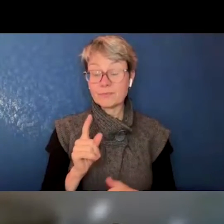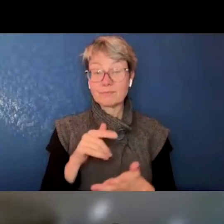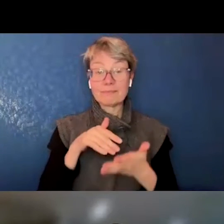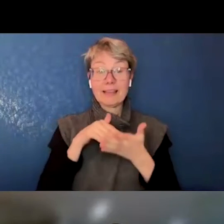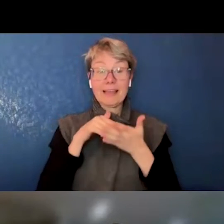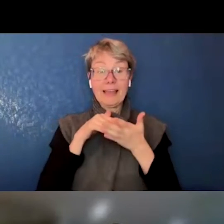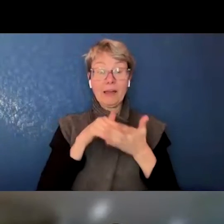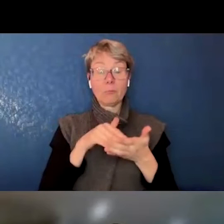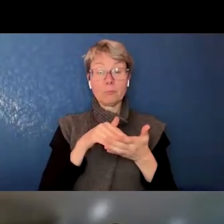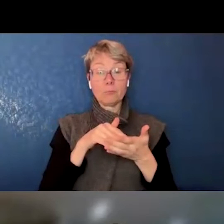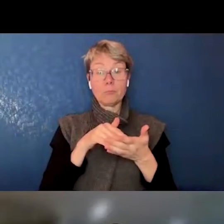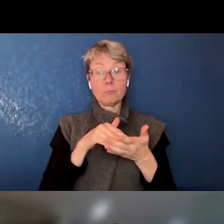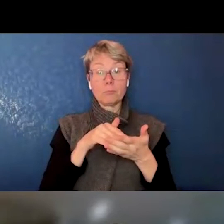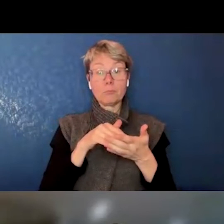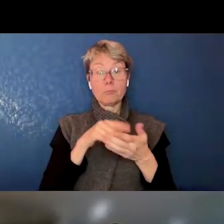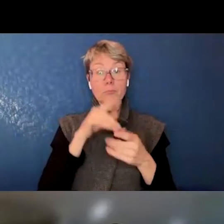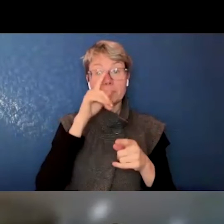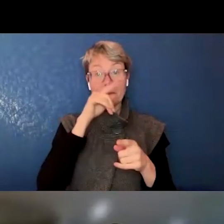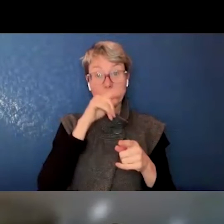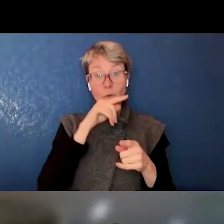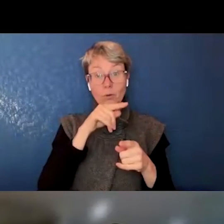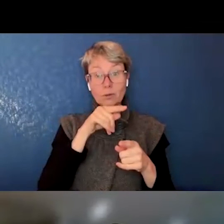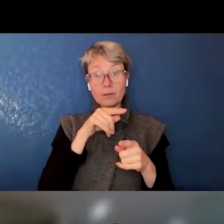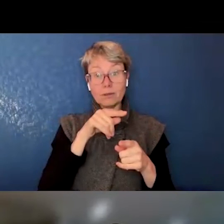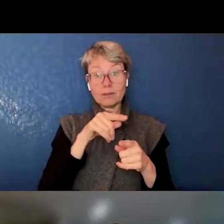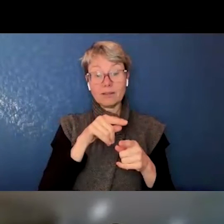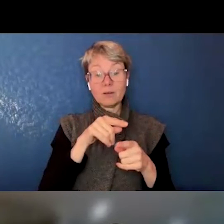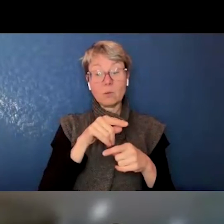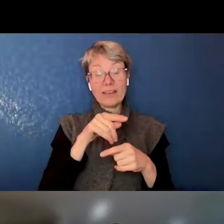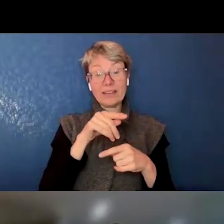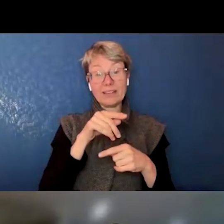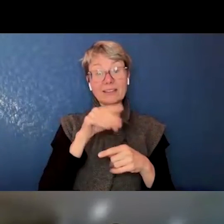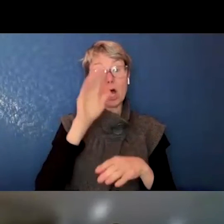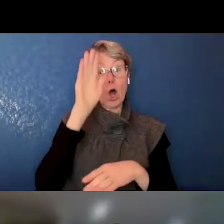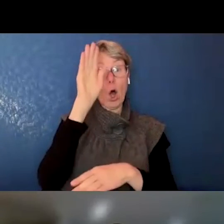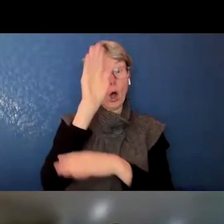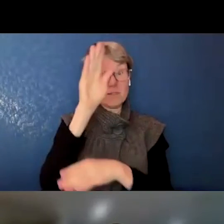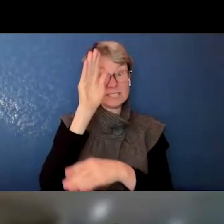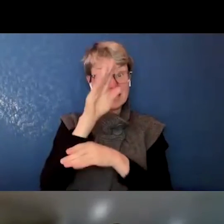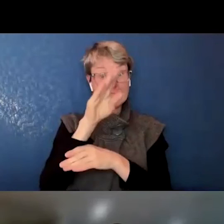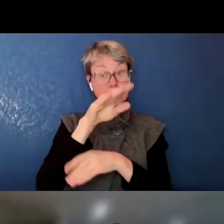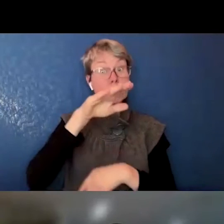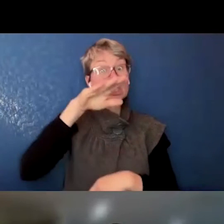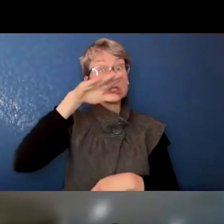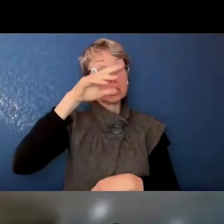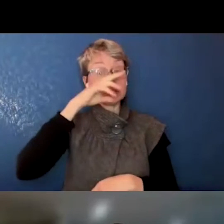where there's forced child marriage overseas so the risk of someone who's living here who's May